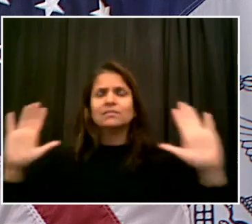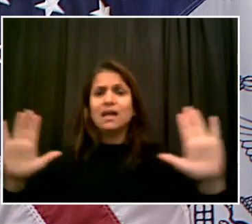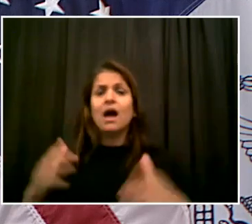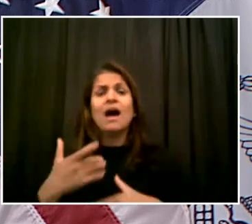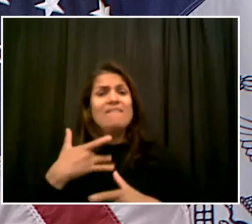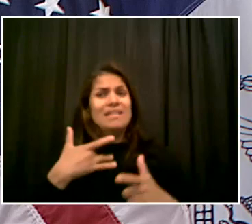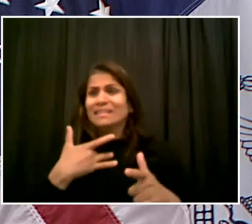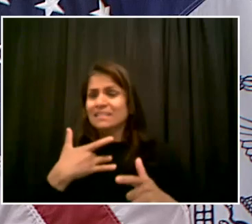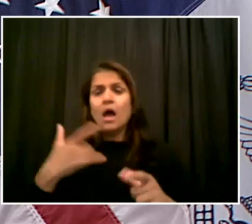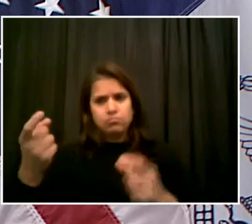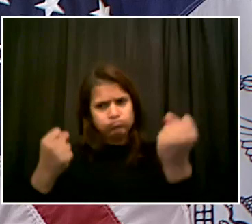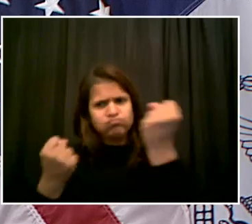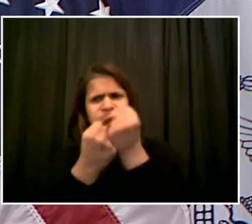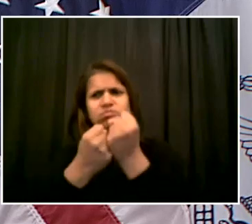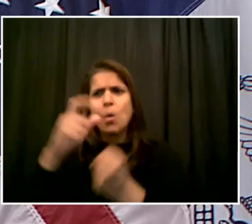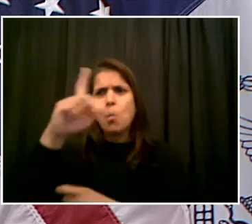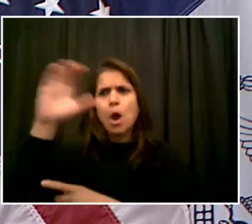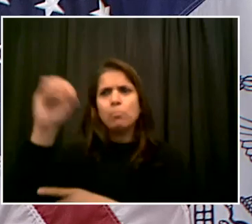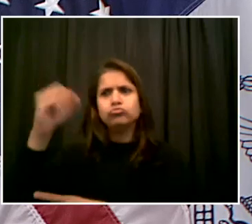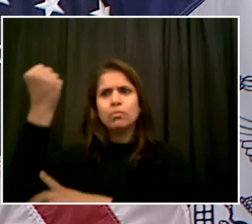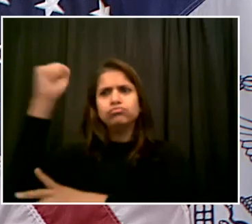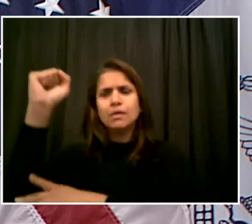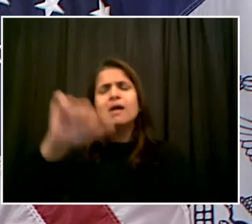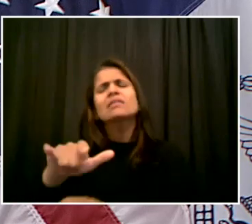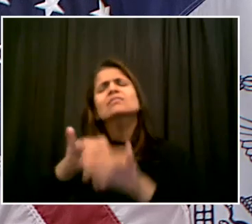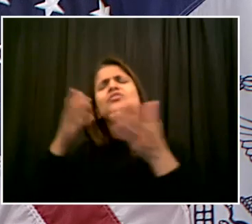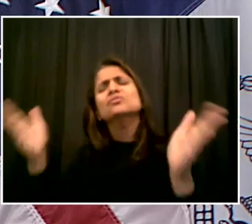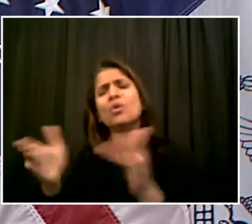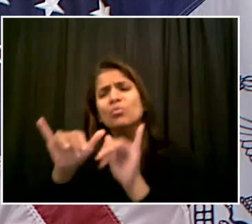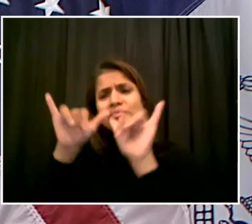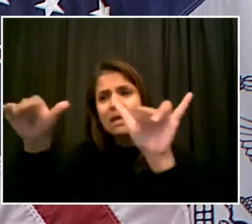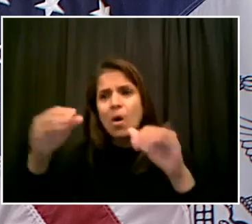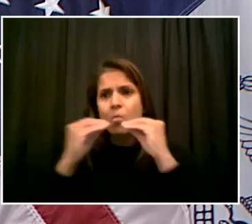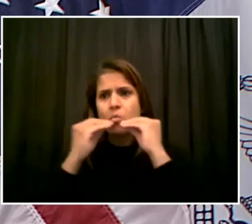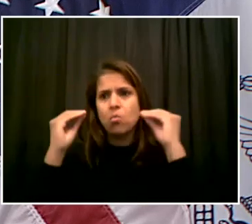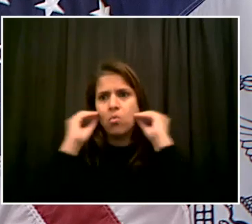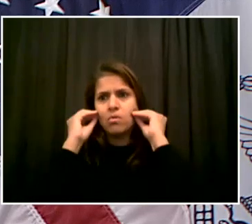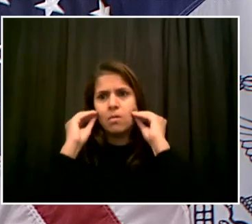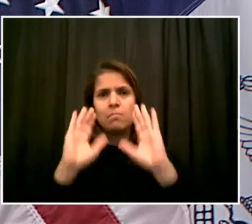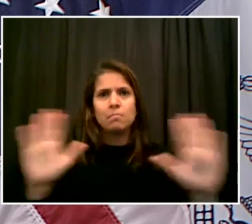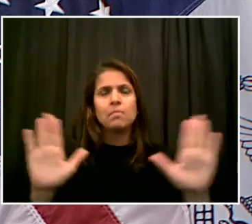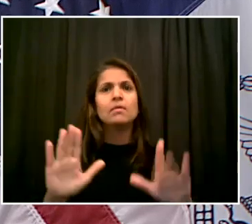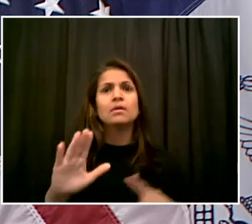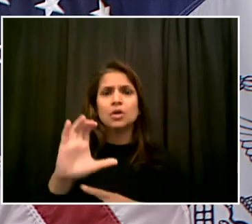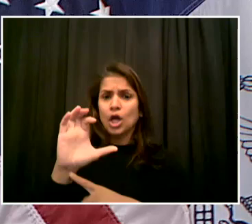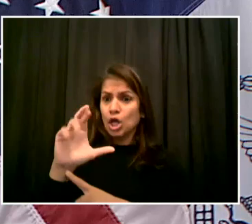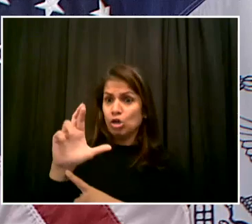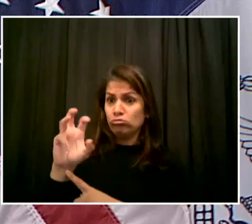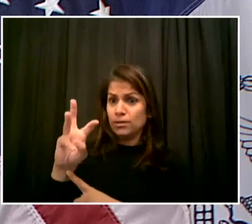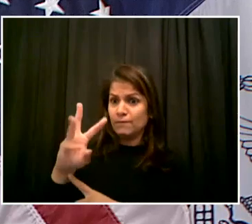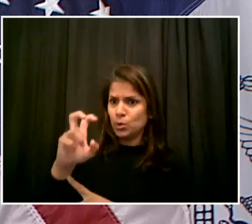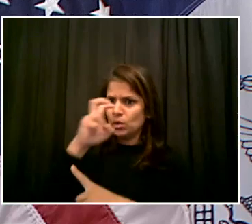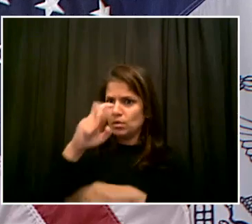THAT NOW. IF EVERYONE THINKS ABOUT THAT, EVERYONE